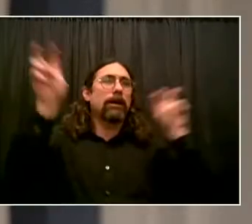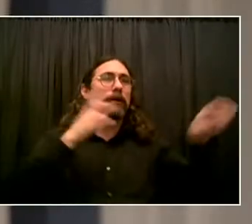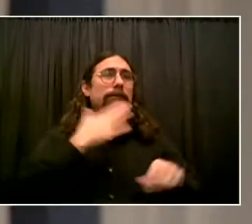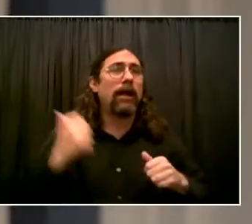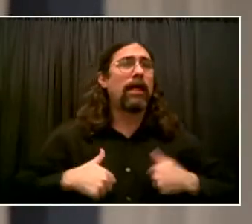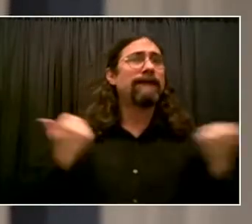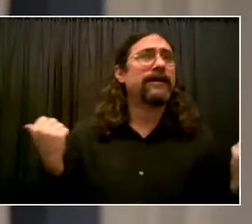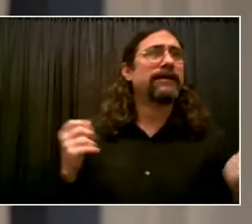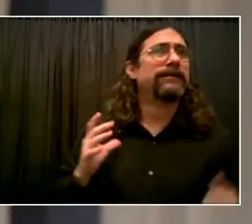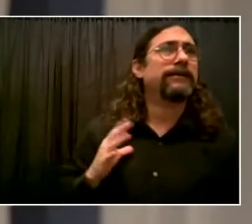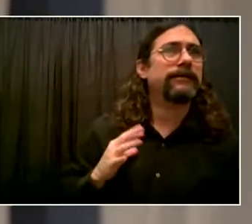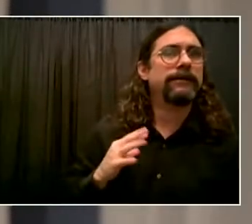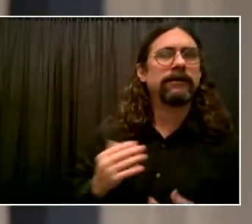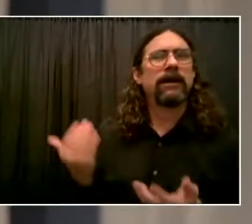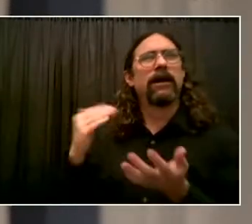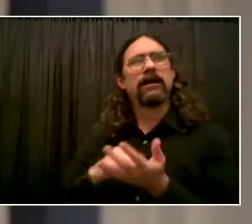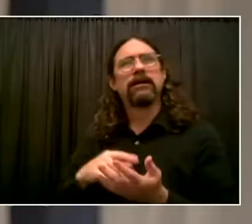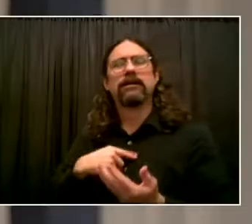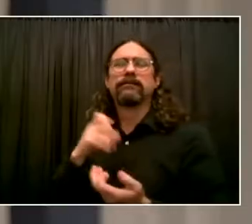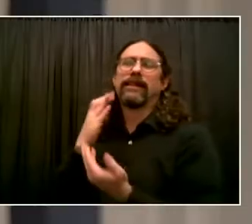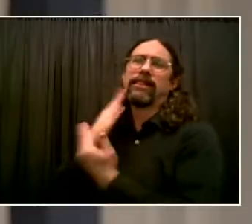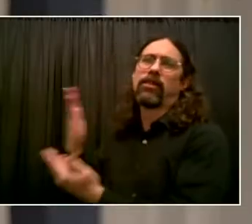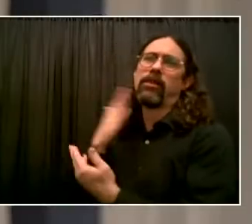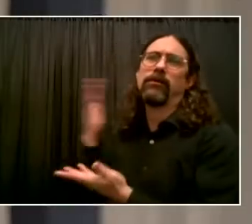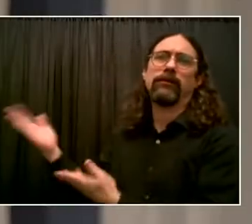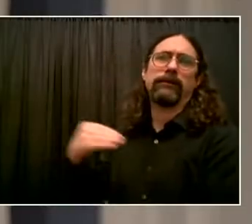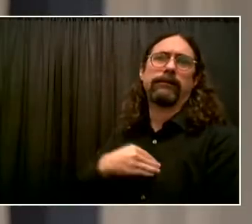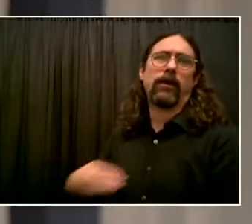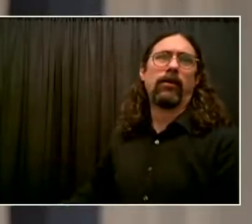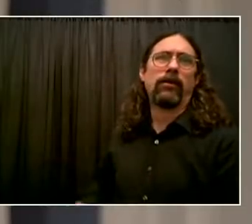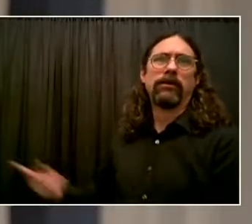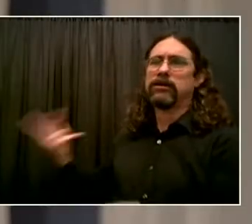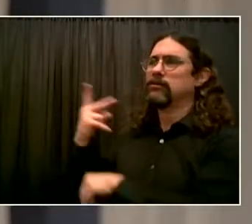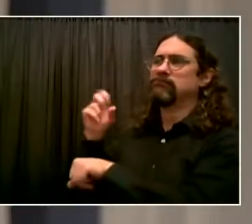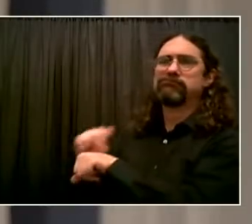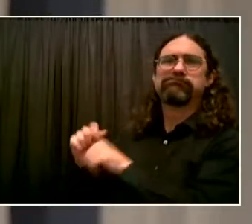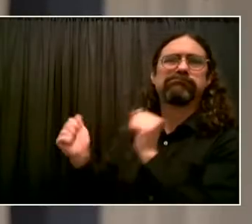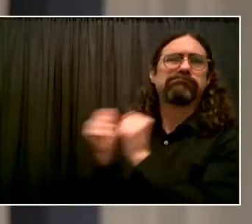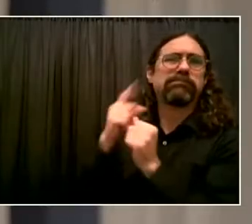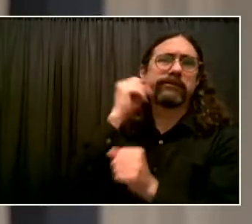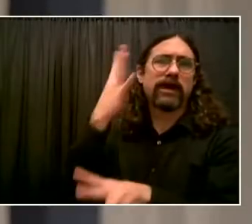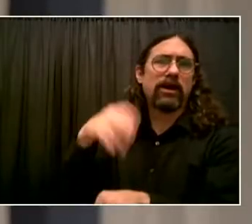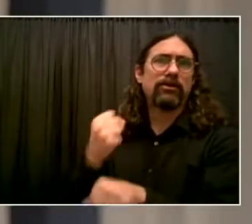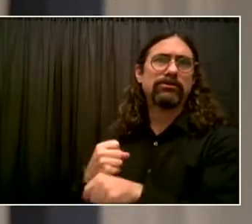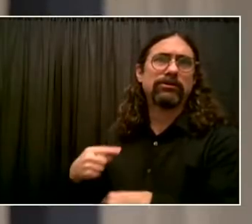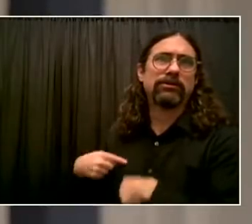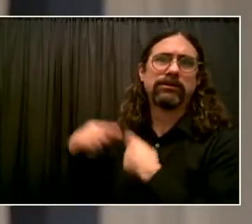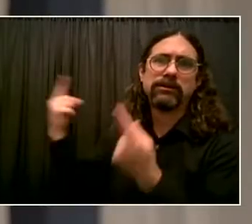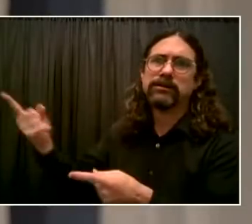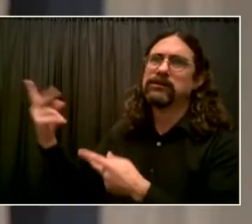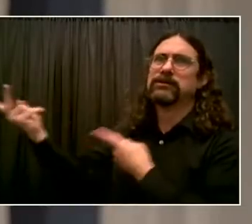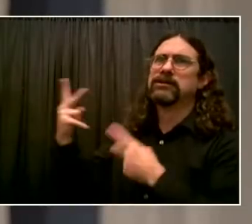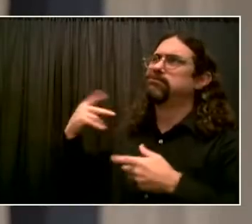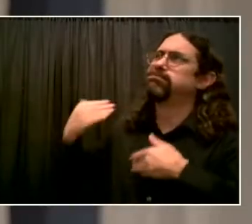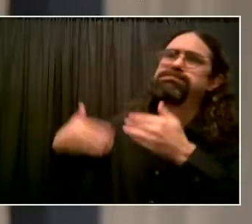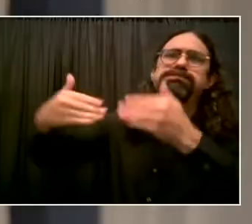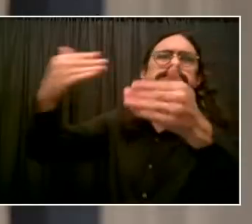IT HAS BEEN ININCREDIBLE HONOR TO SERVE AS YOUR DEPUTY